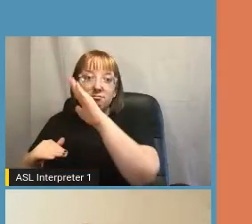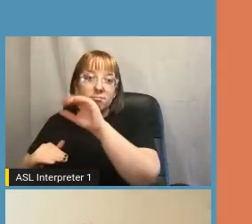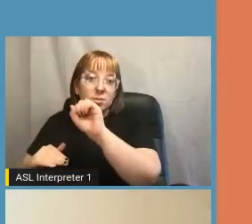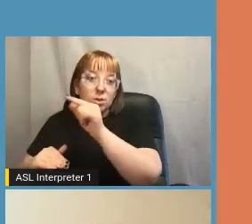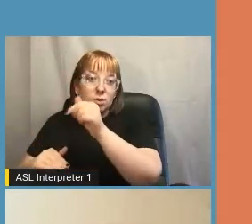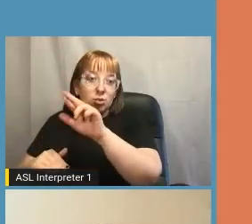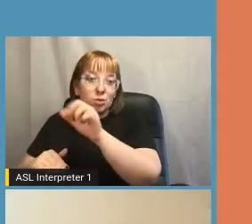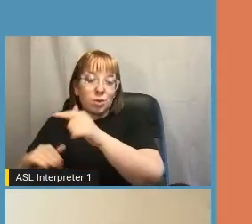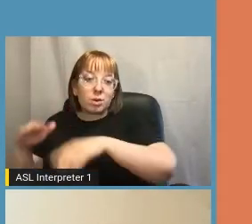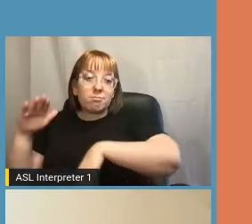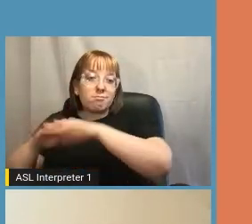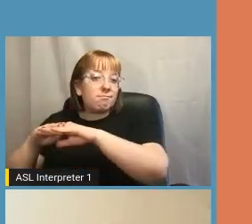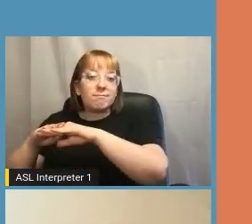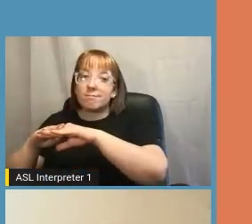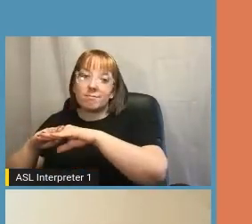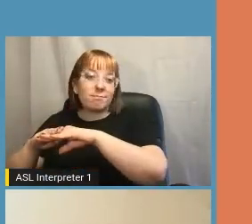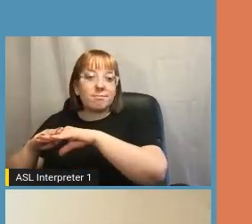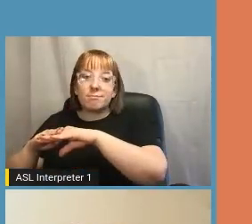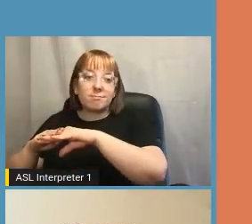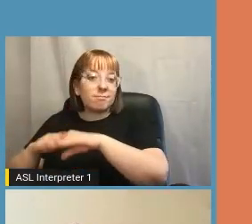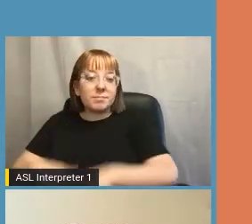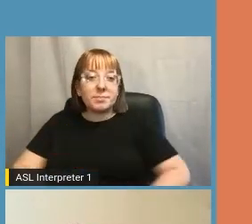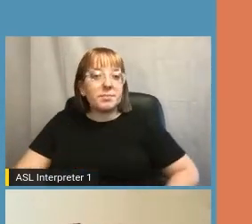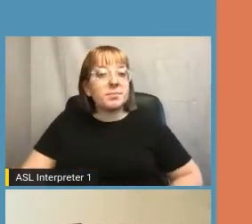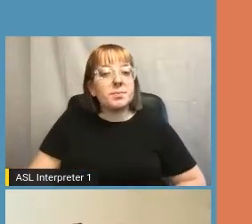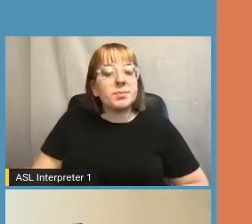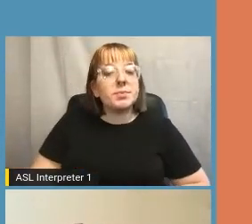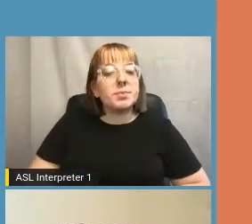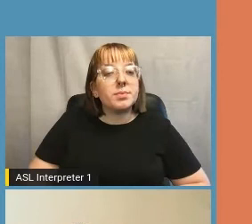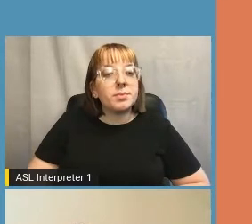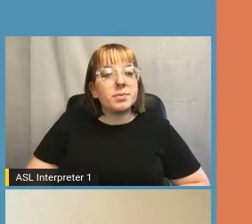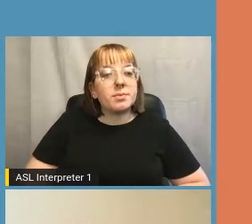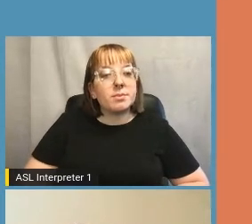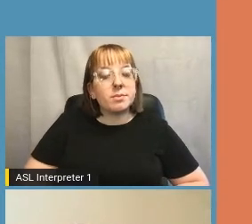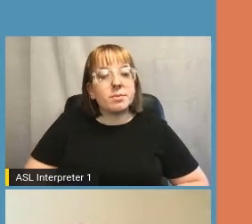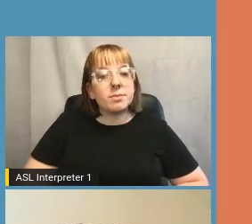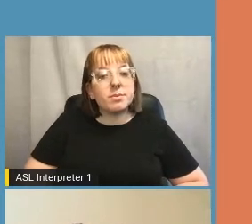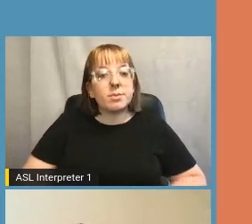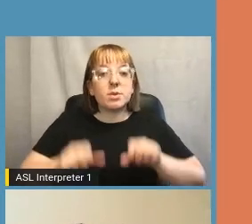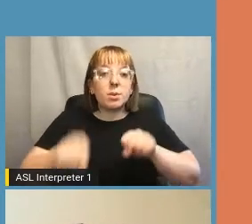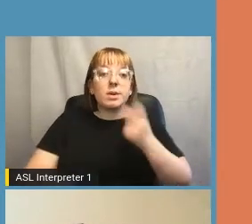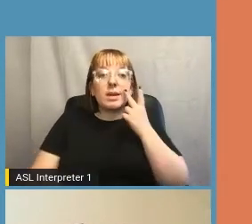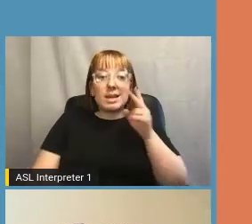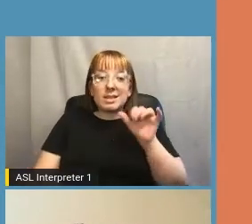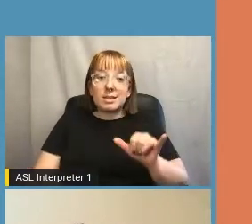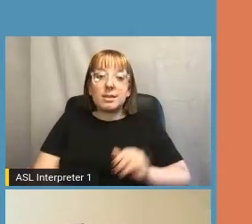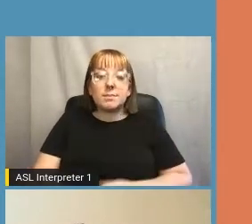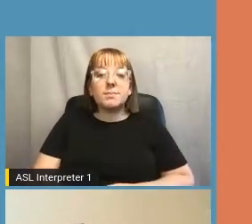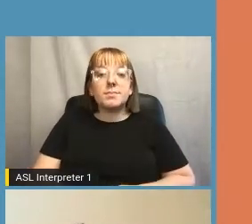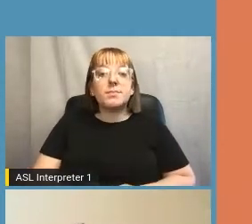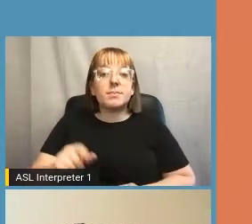package you purchased um for that so you could see that this is a screen where you can see